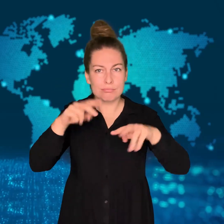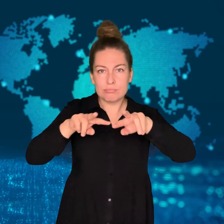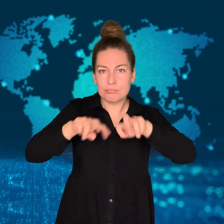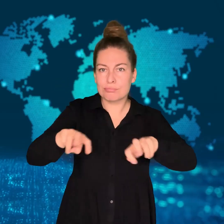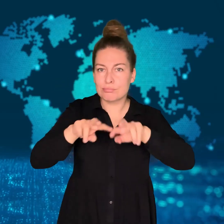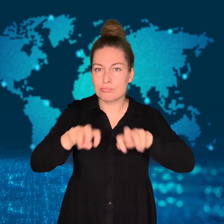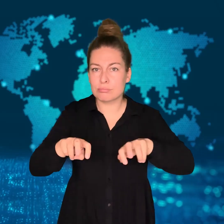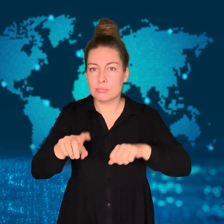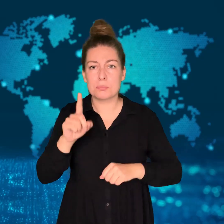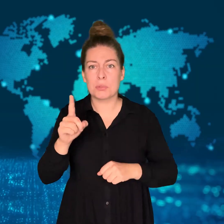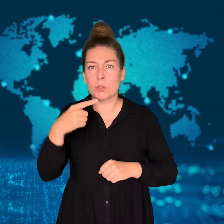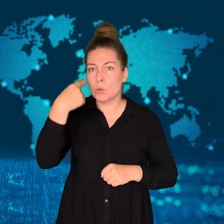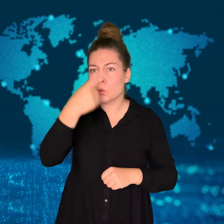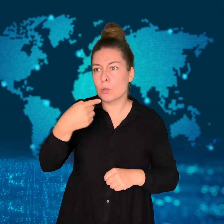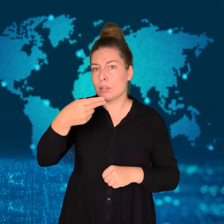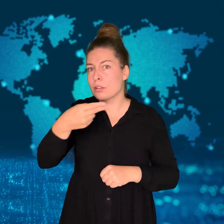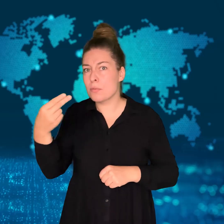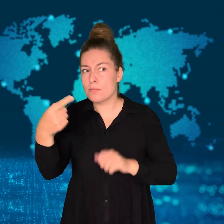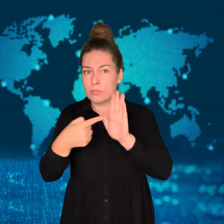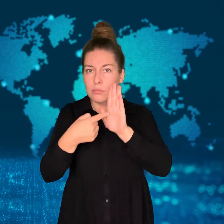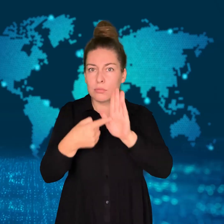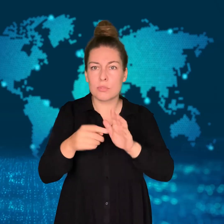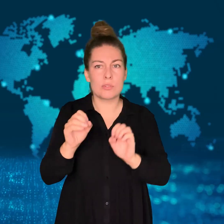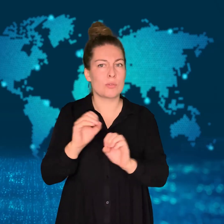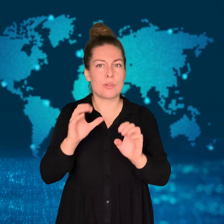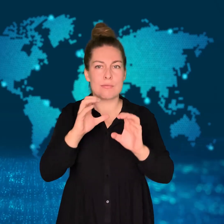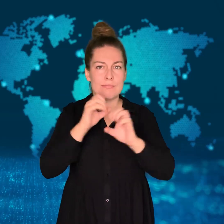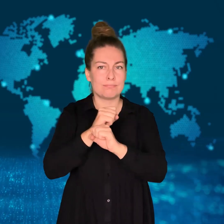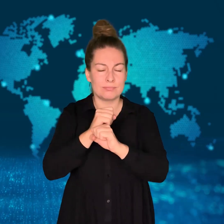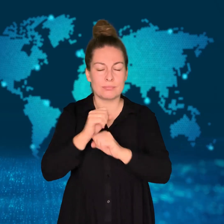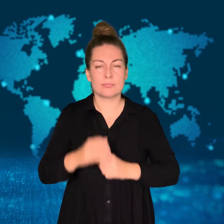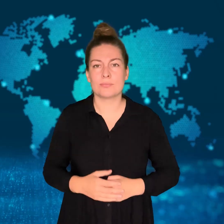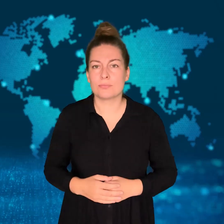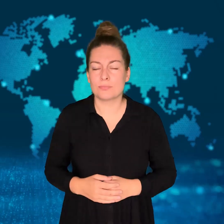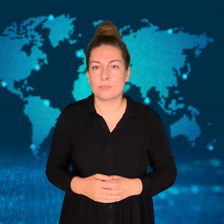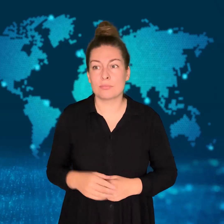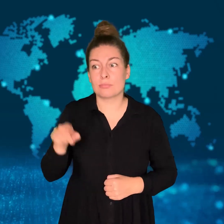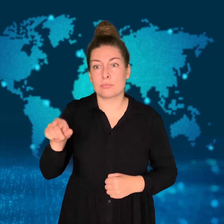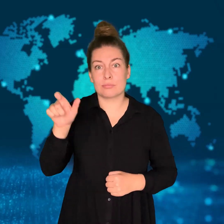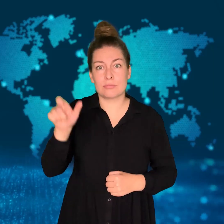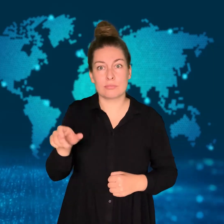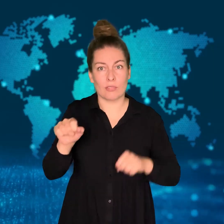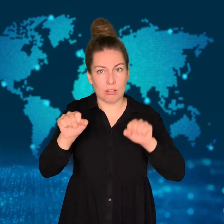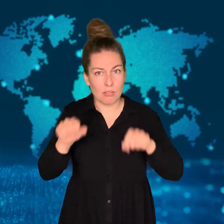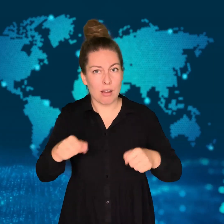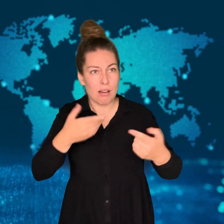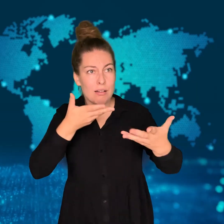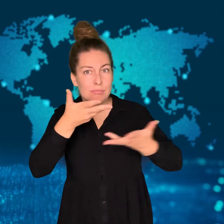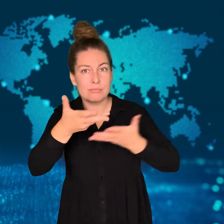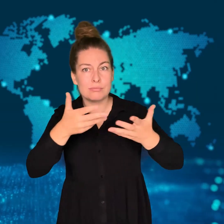anonymous because he was not authorized to speak to the media.